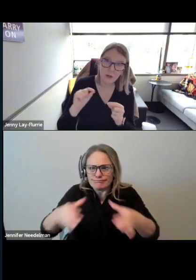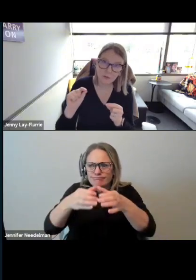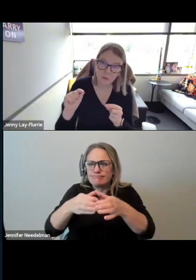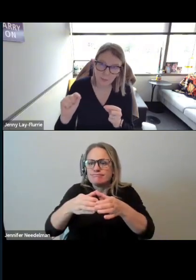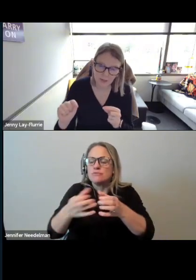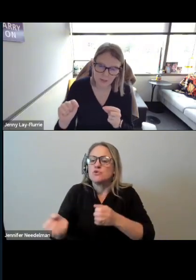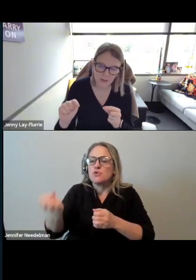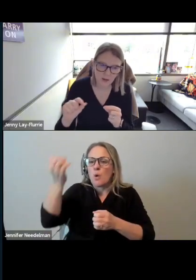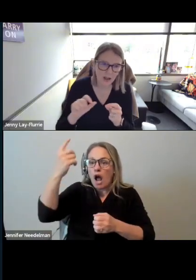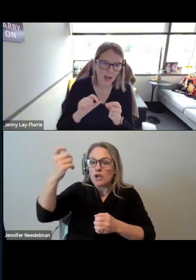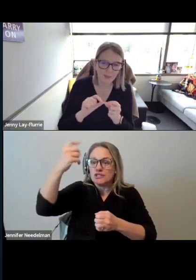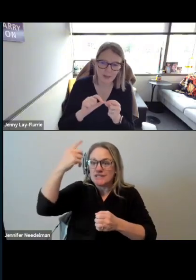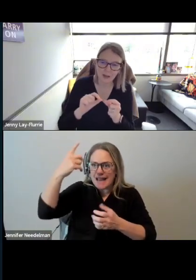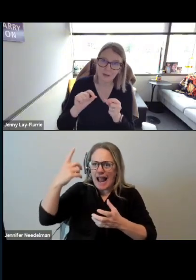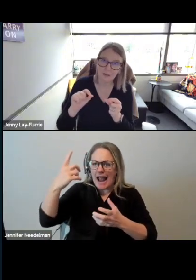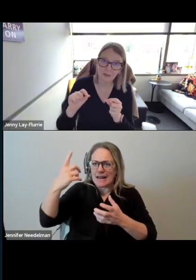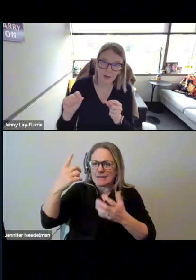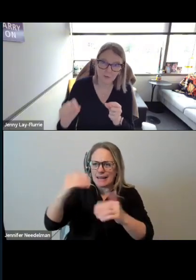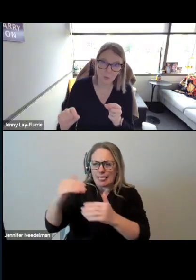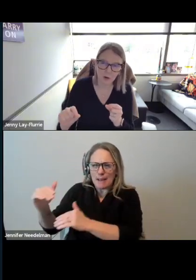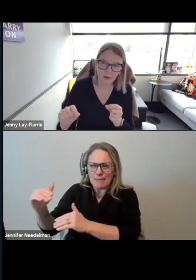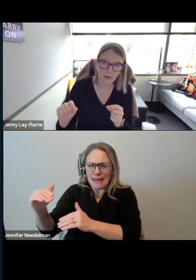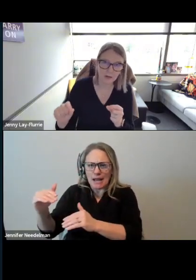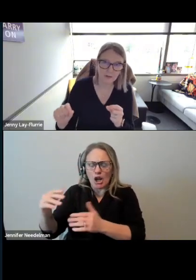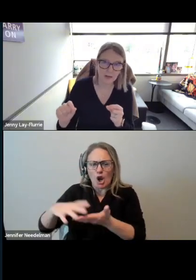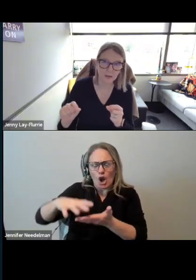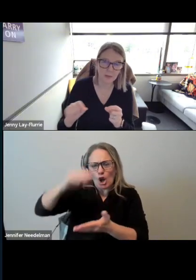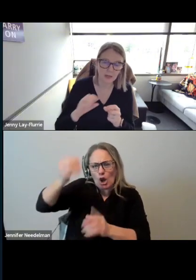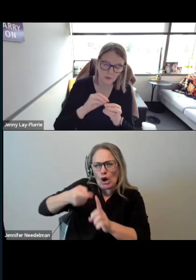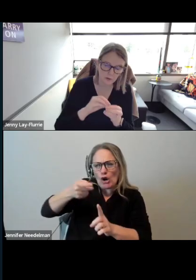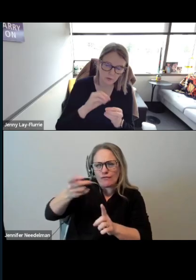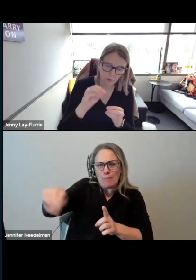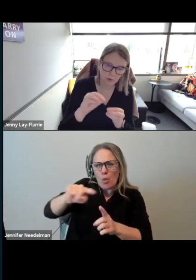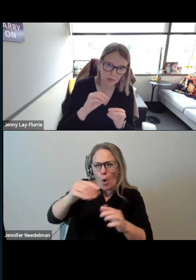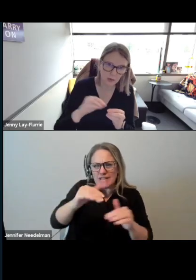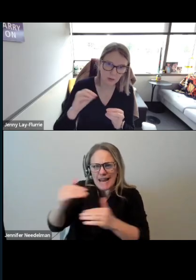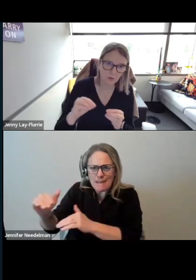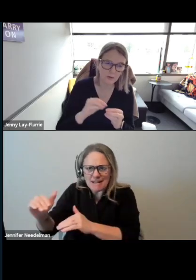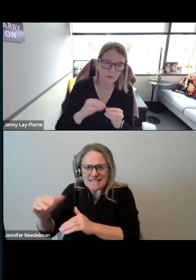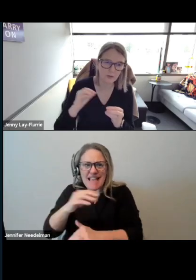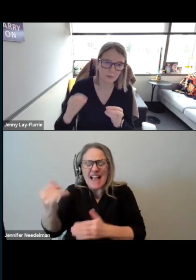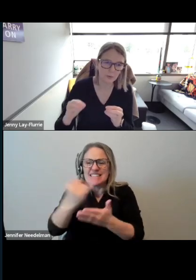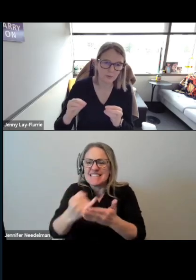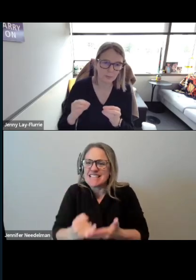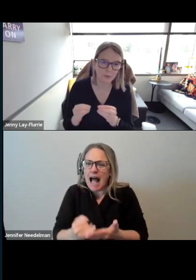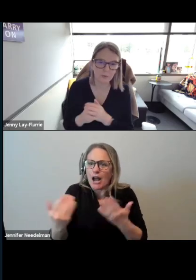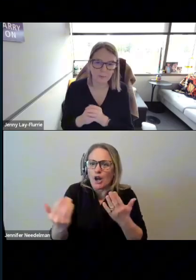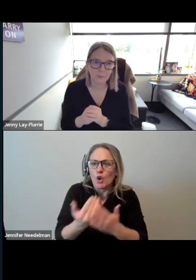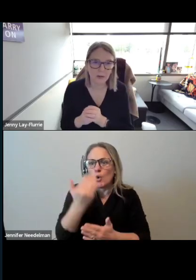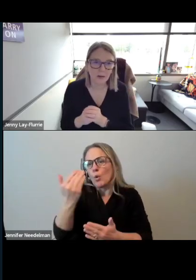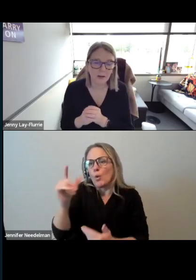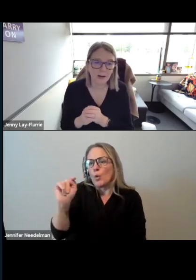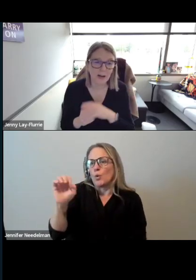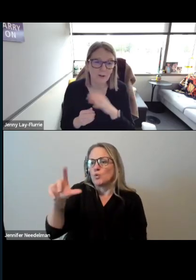learn from it, and then design for one and extend to many of those three inclusive design principles.